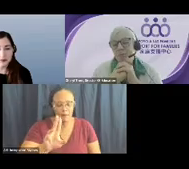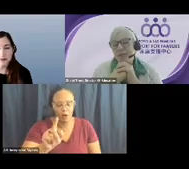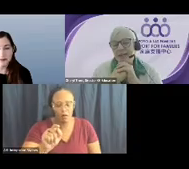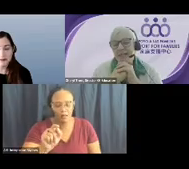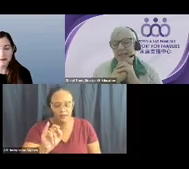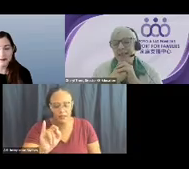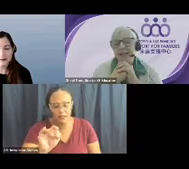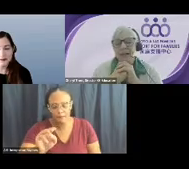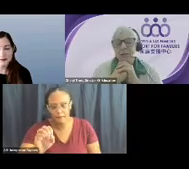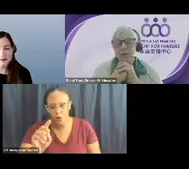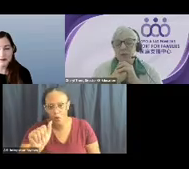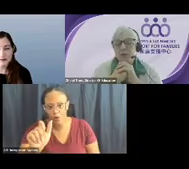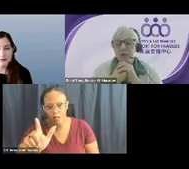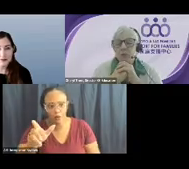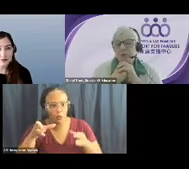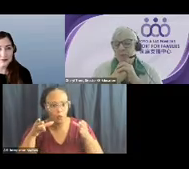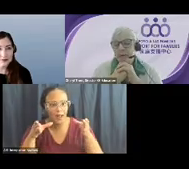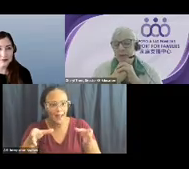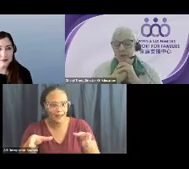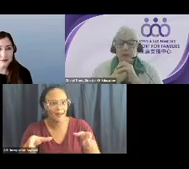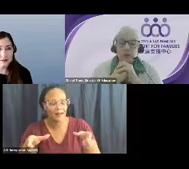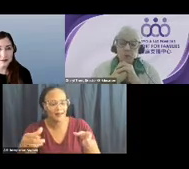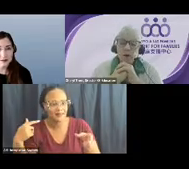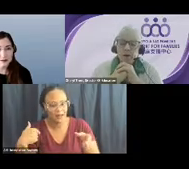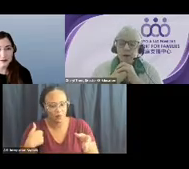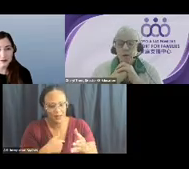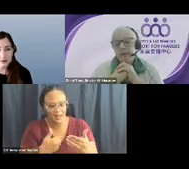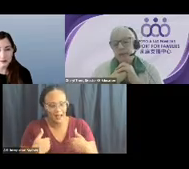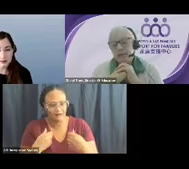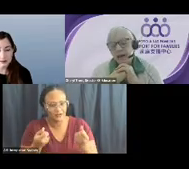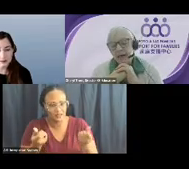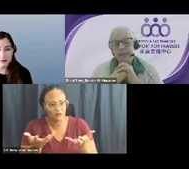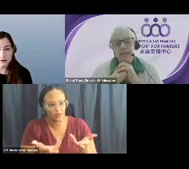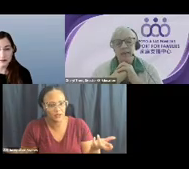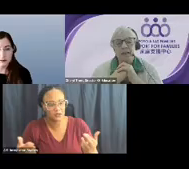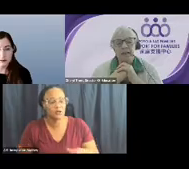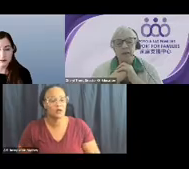that these were presented. Um, so there's visual information, there's a QR code, there's text,